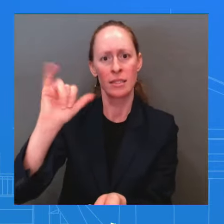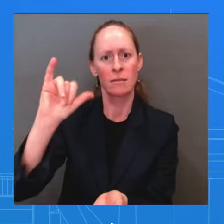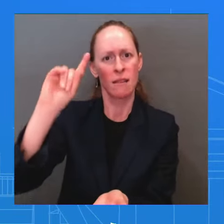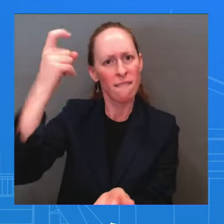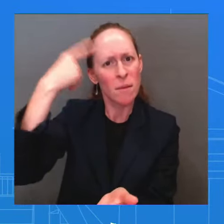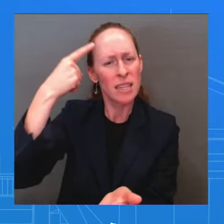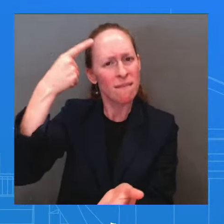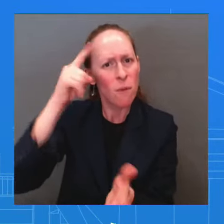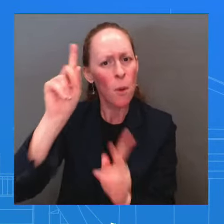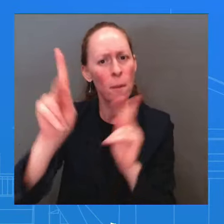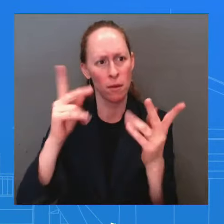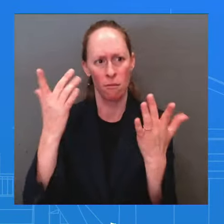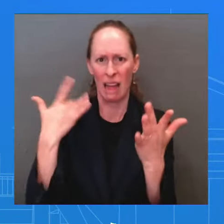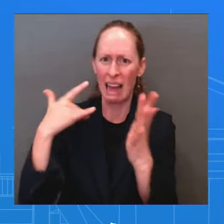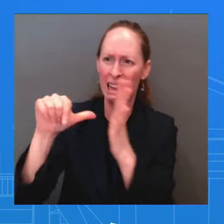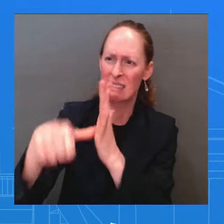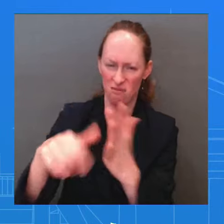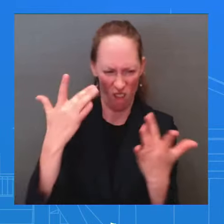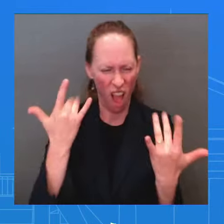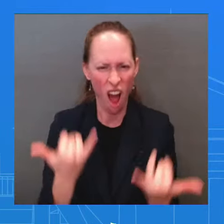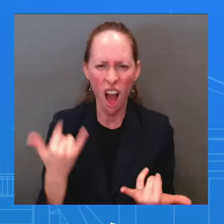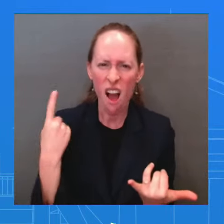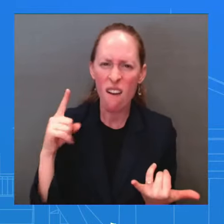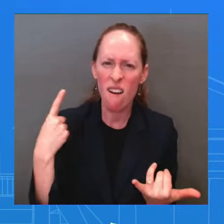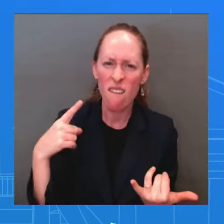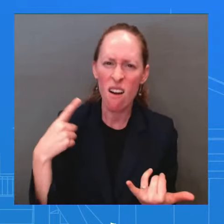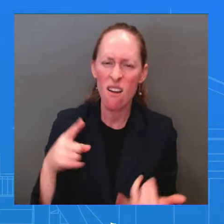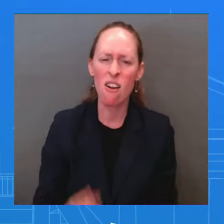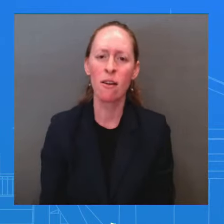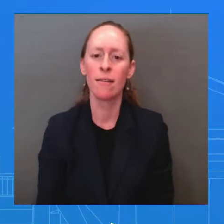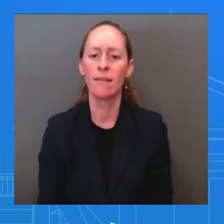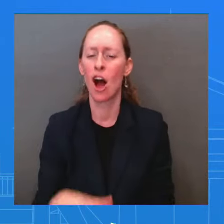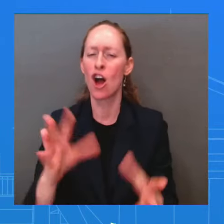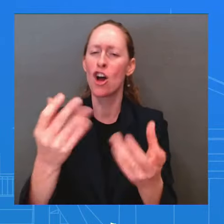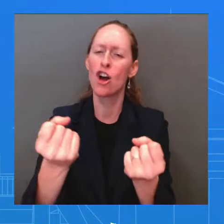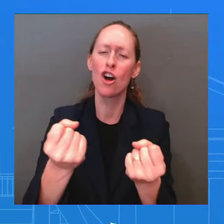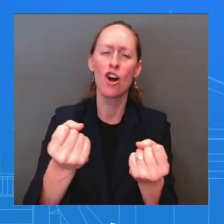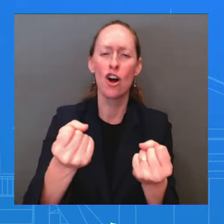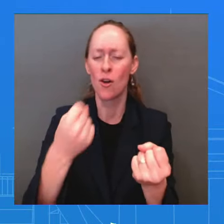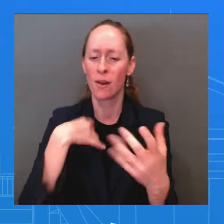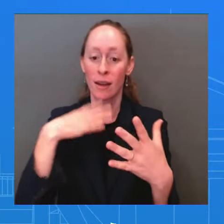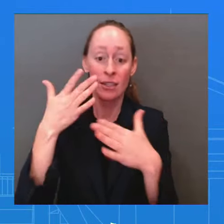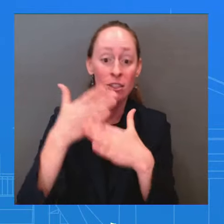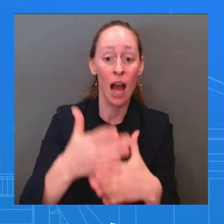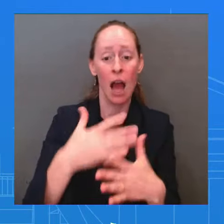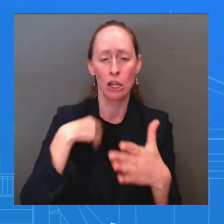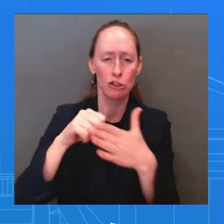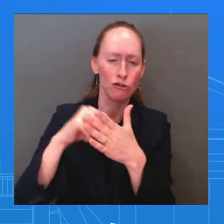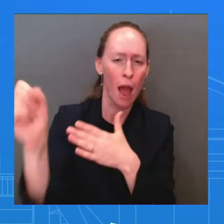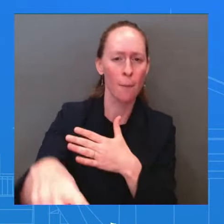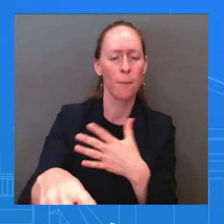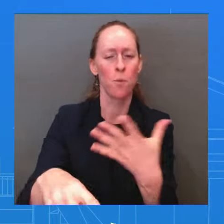Ms. Jean-Pierre: I'm not going to get ahead of any announcement of a president- -- of a presidential speech. Once we have something to announce, certainly we will share that,